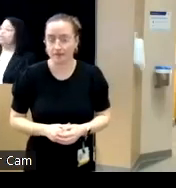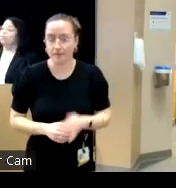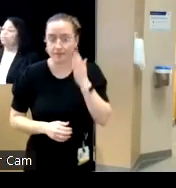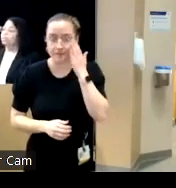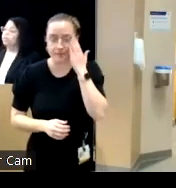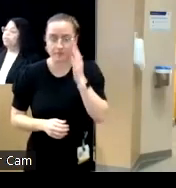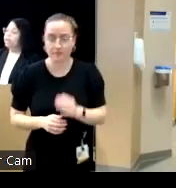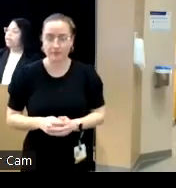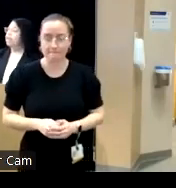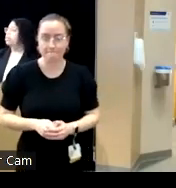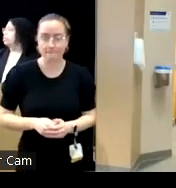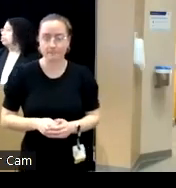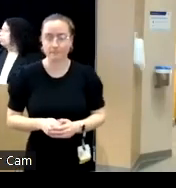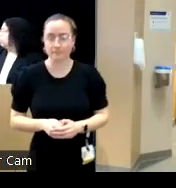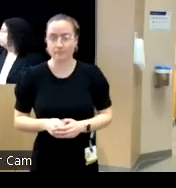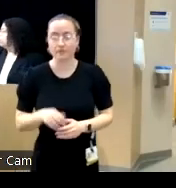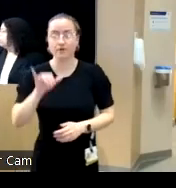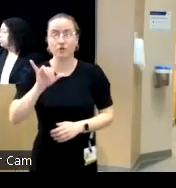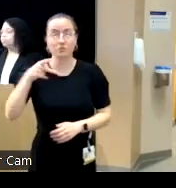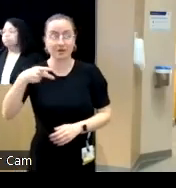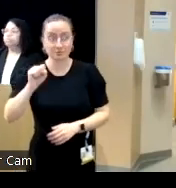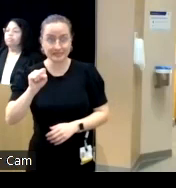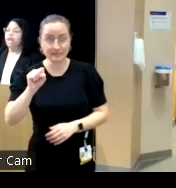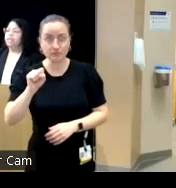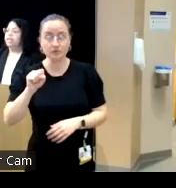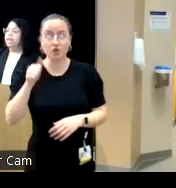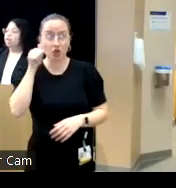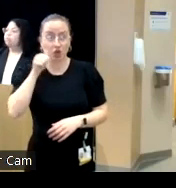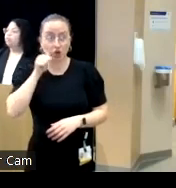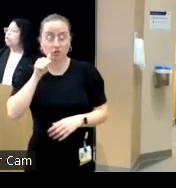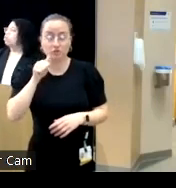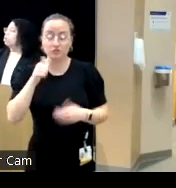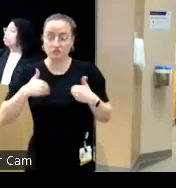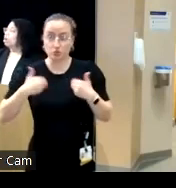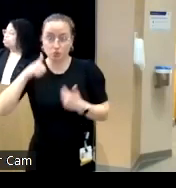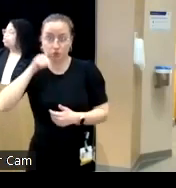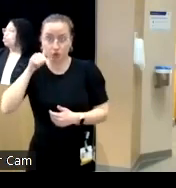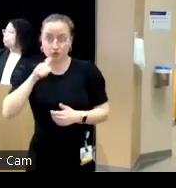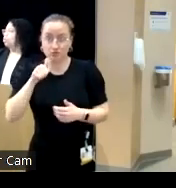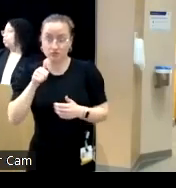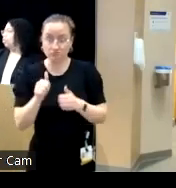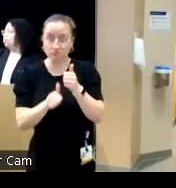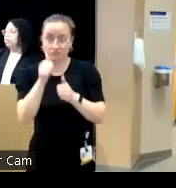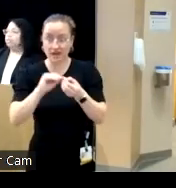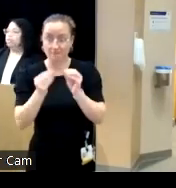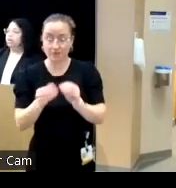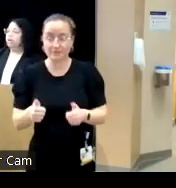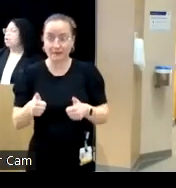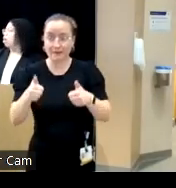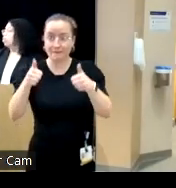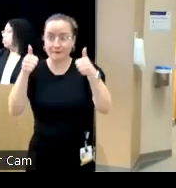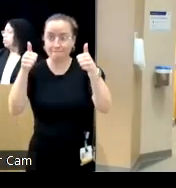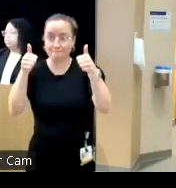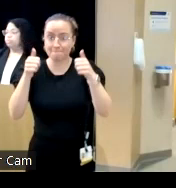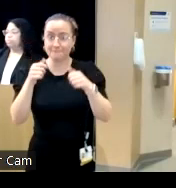growing group in the youth punishment system and they account for just over a third of all arrests